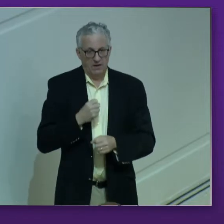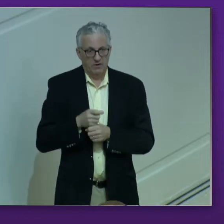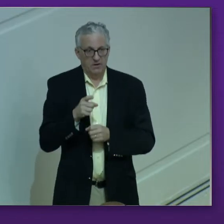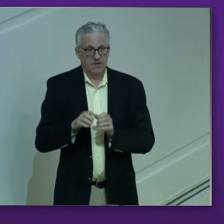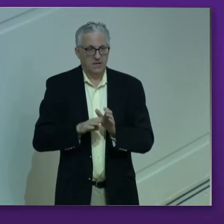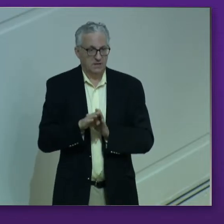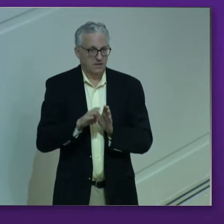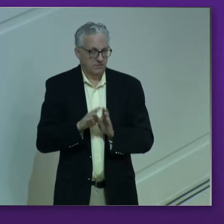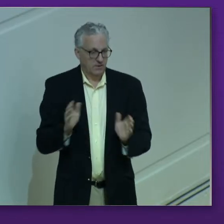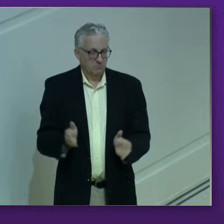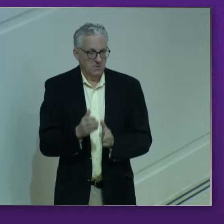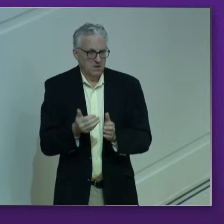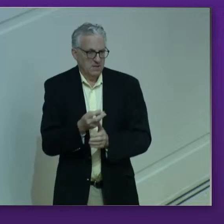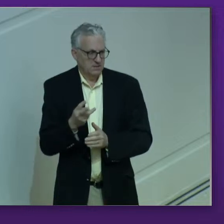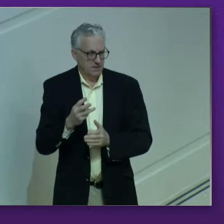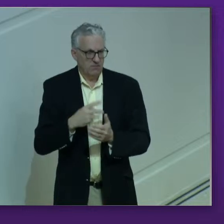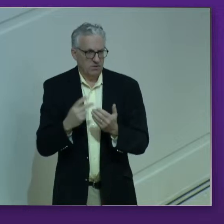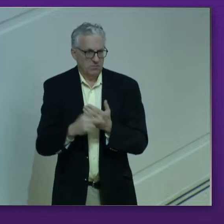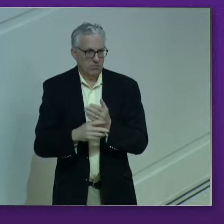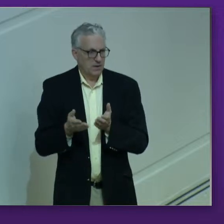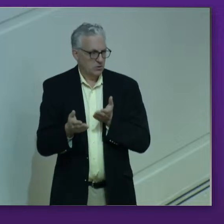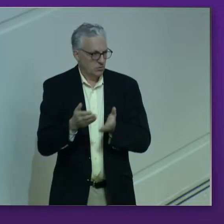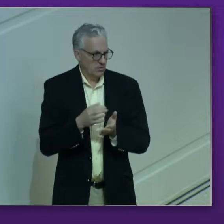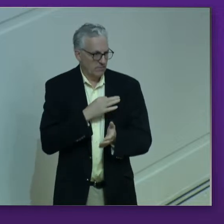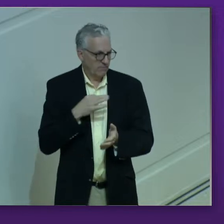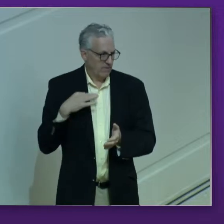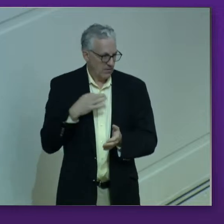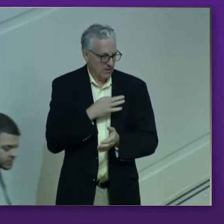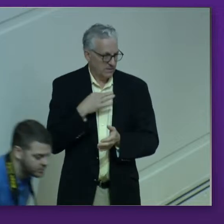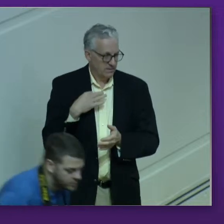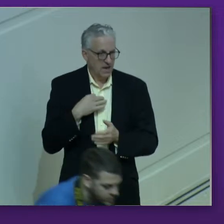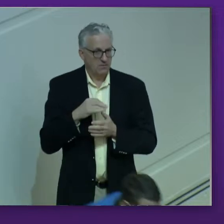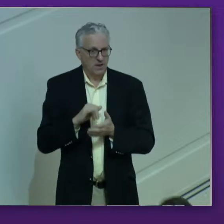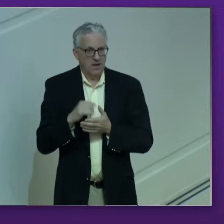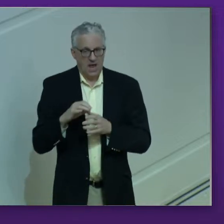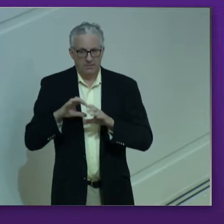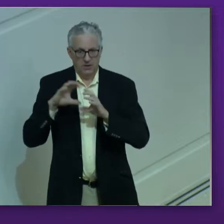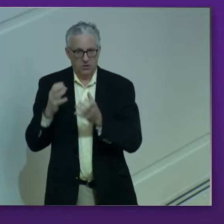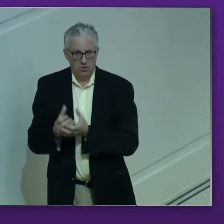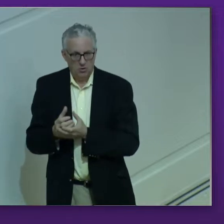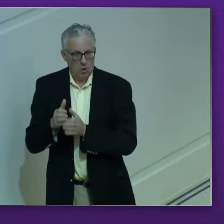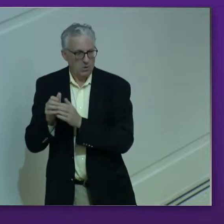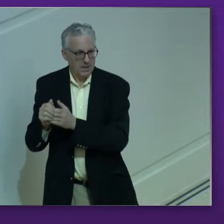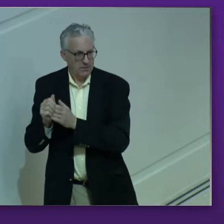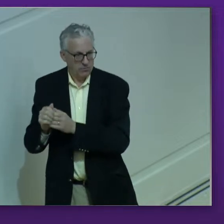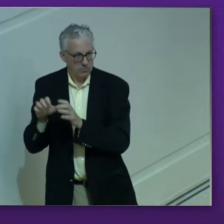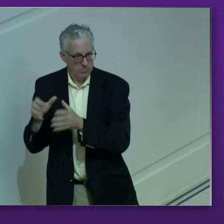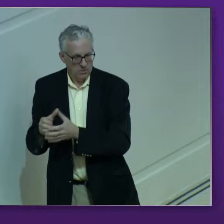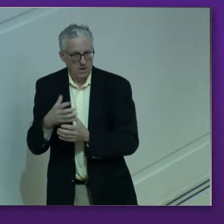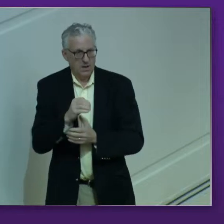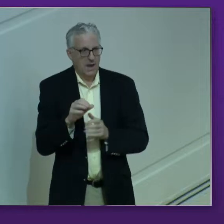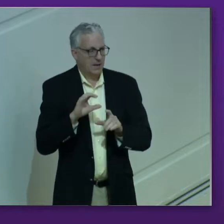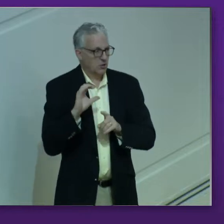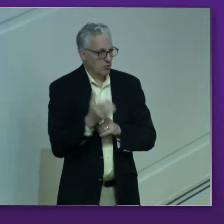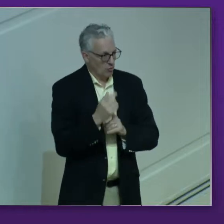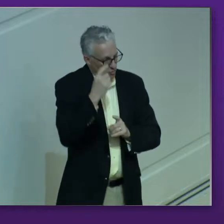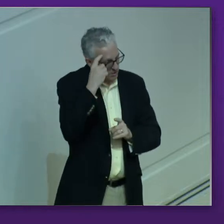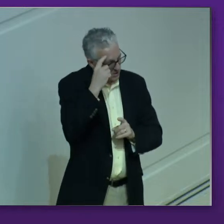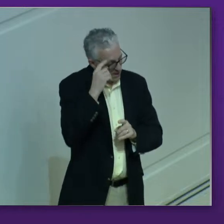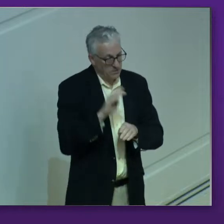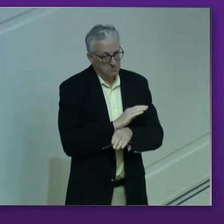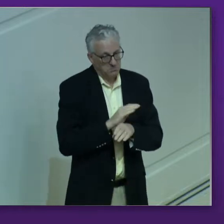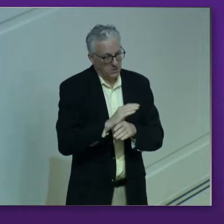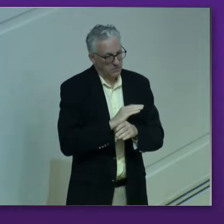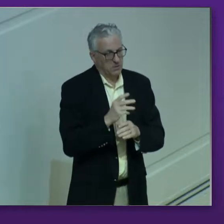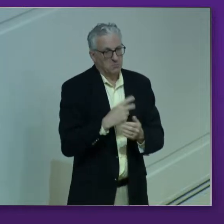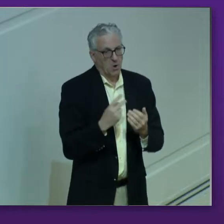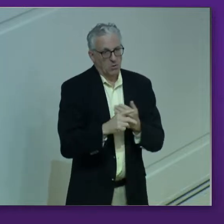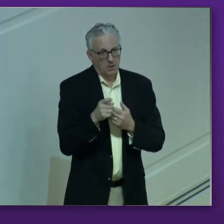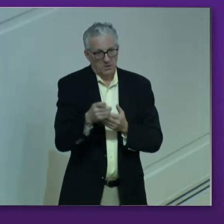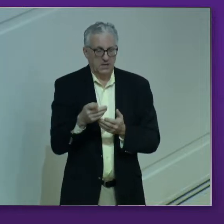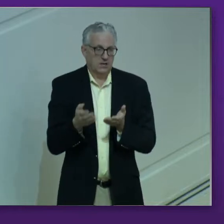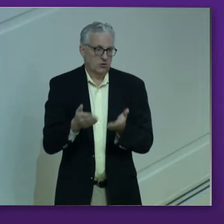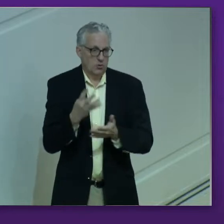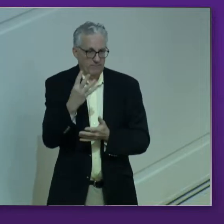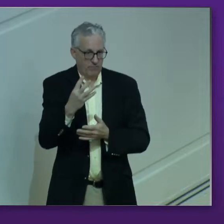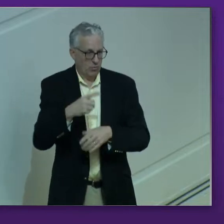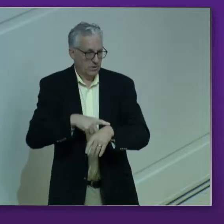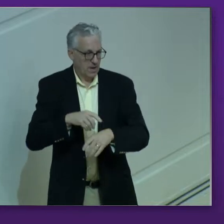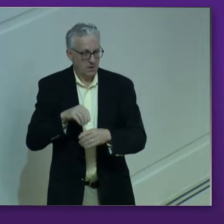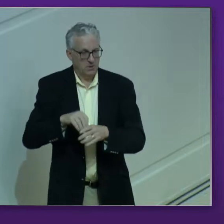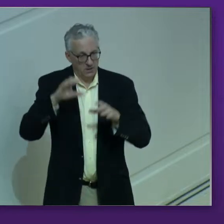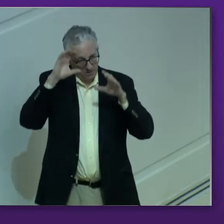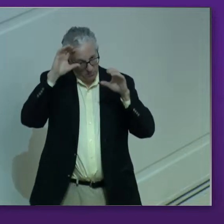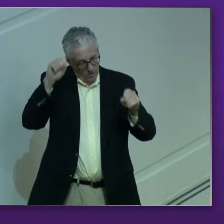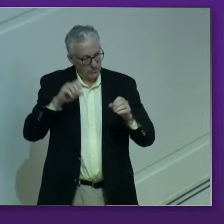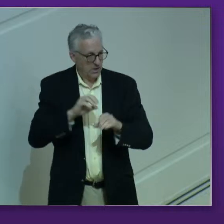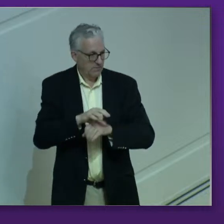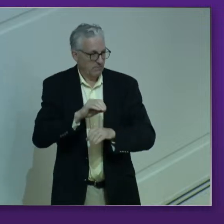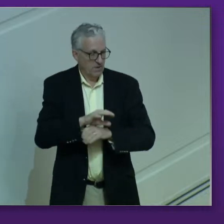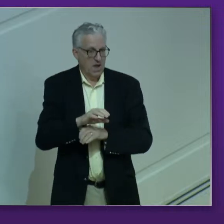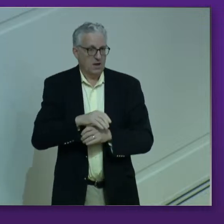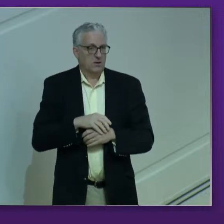EMPLOYEES NOW FOR EXCELLENCE